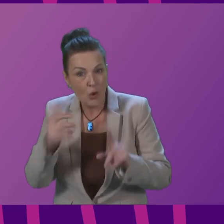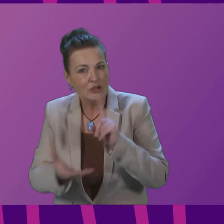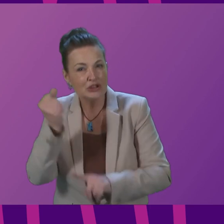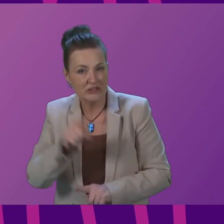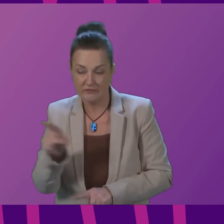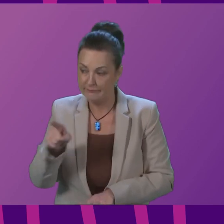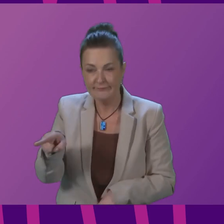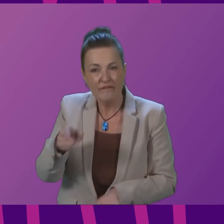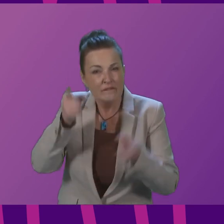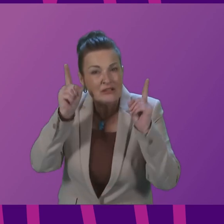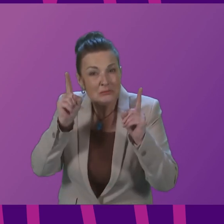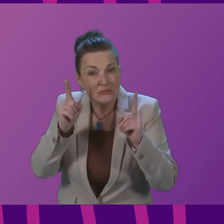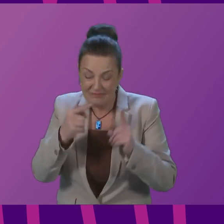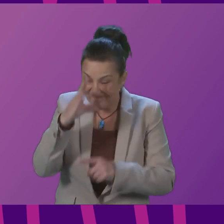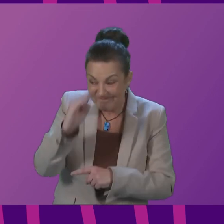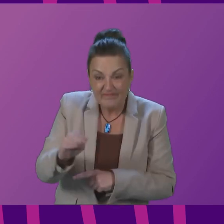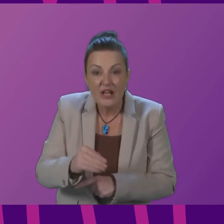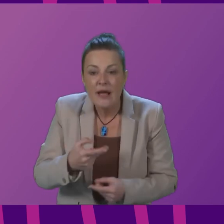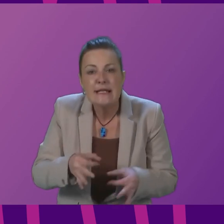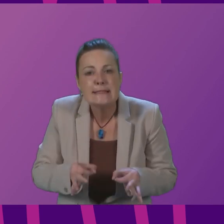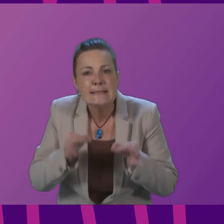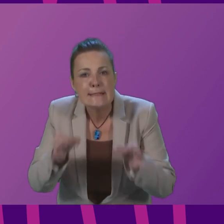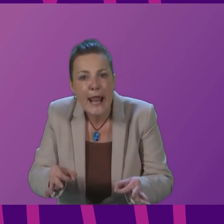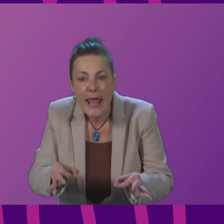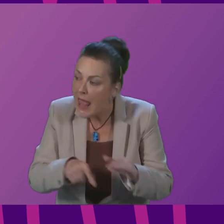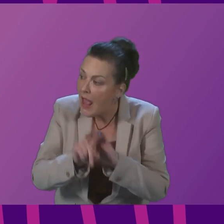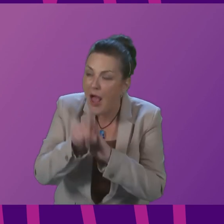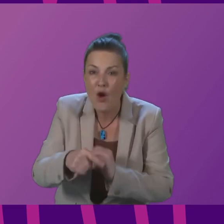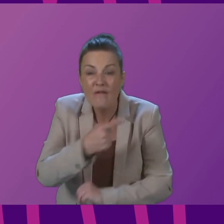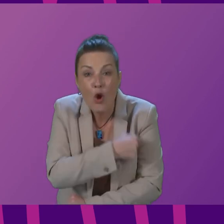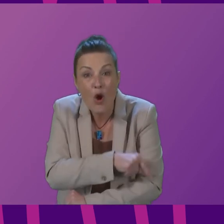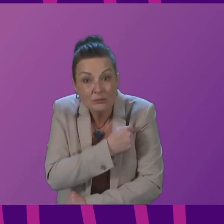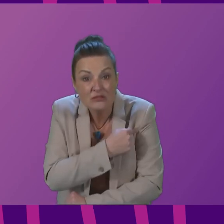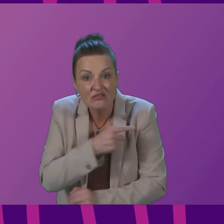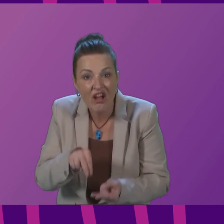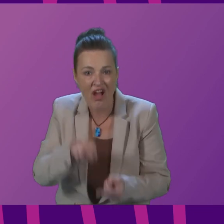delayed discharge has gone up by 57 per cent; they are clearly not working.